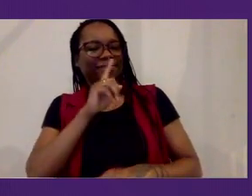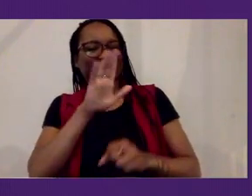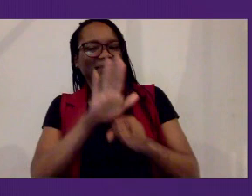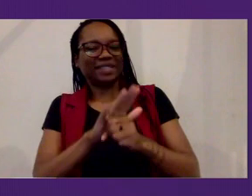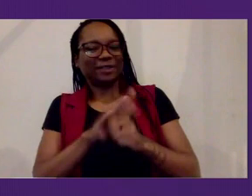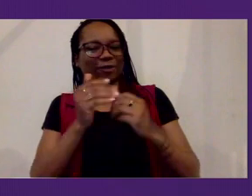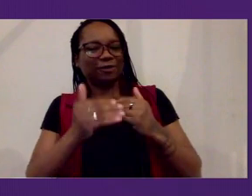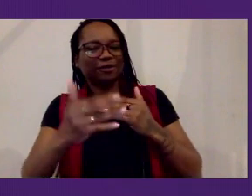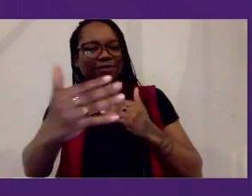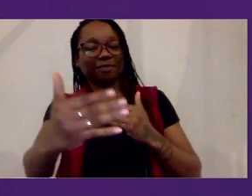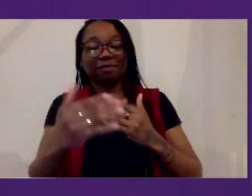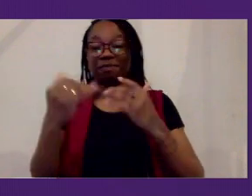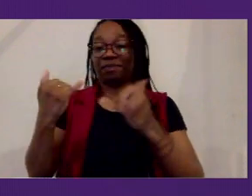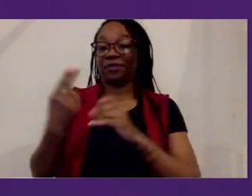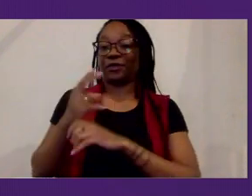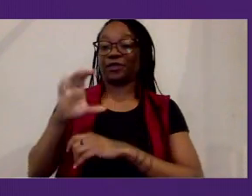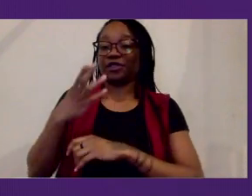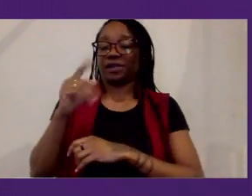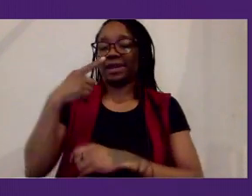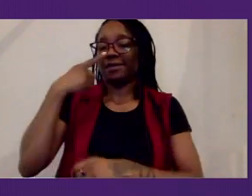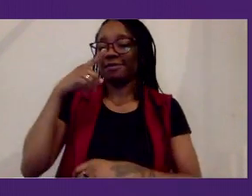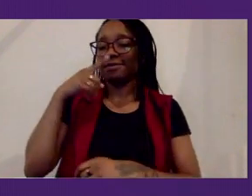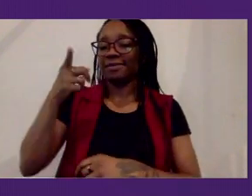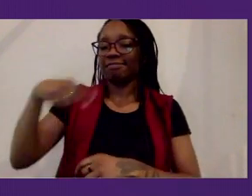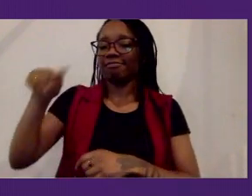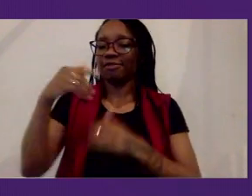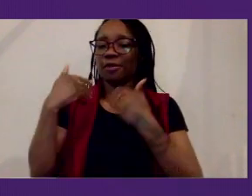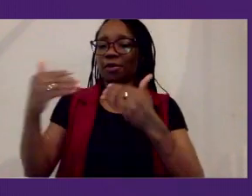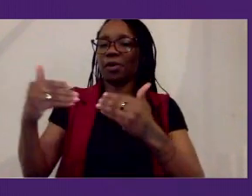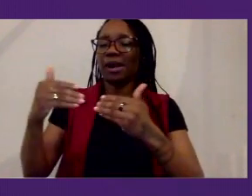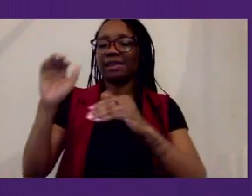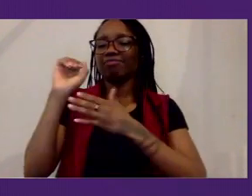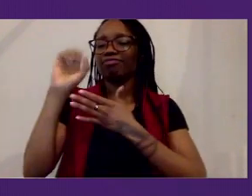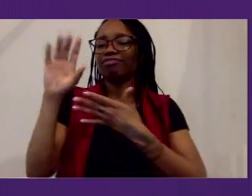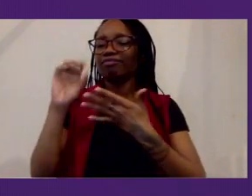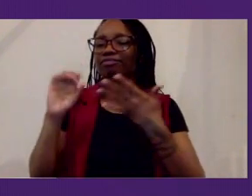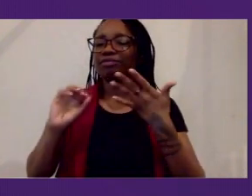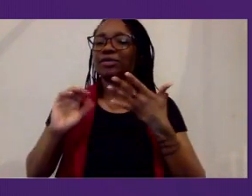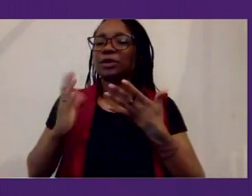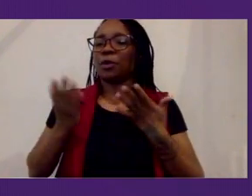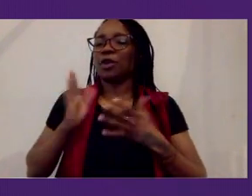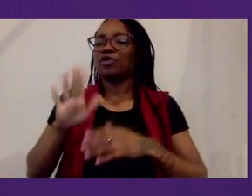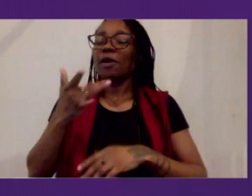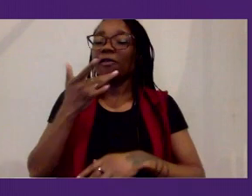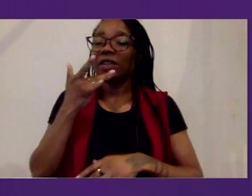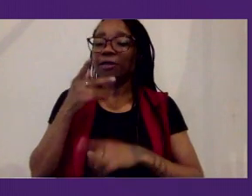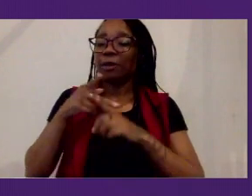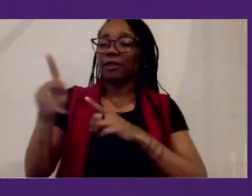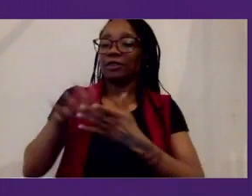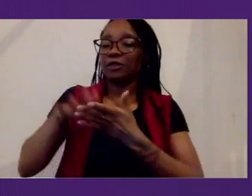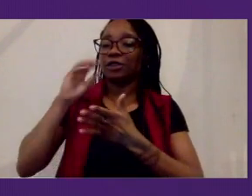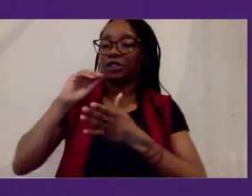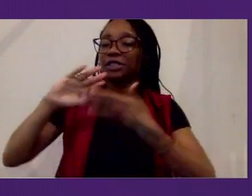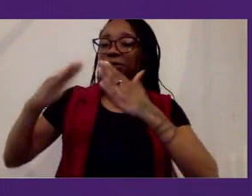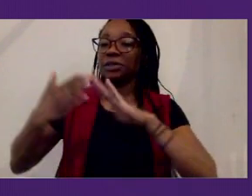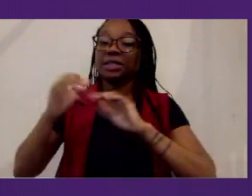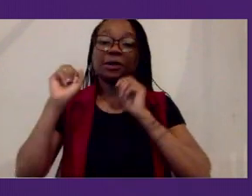professional learning community or a specific thought partner? Just give them a shout-out.